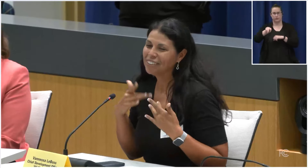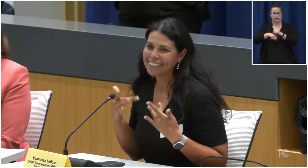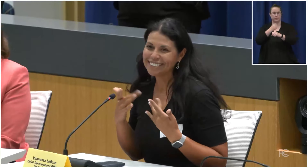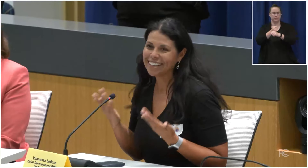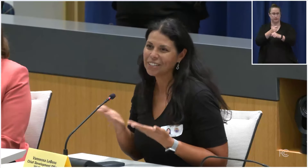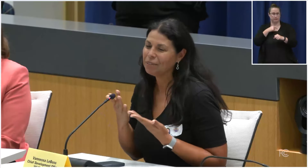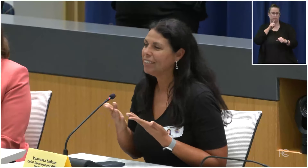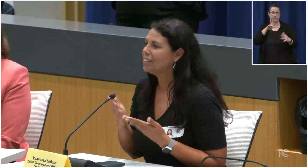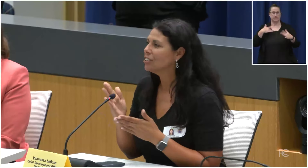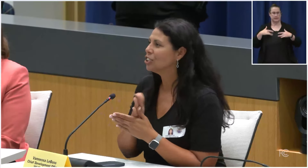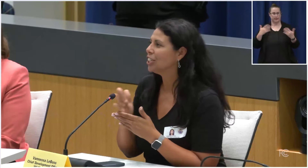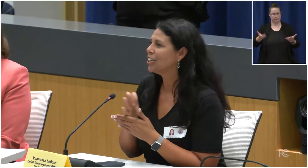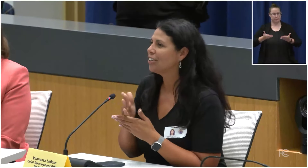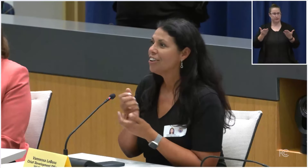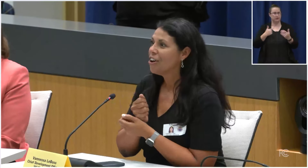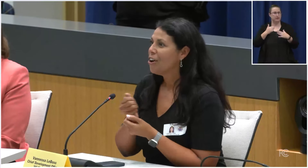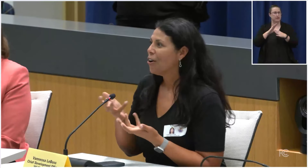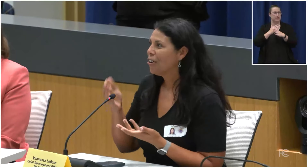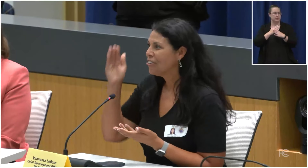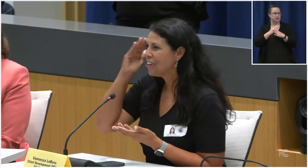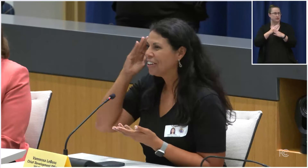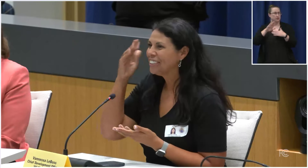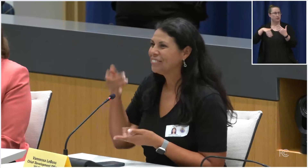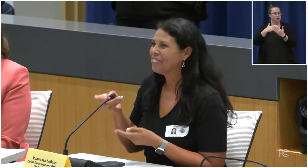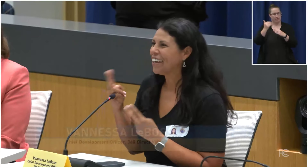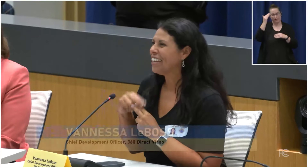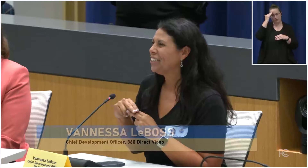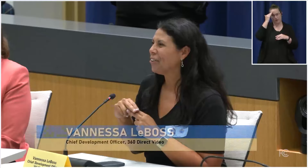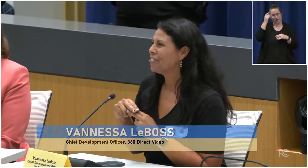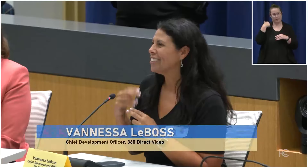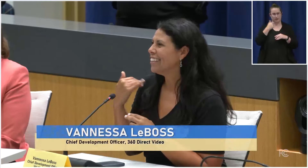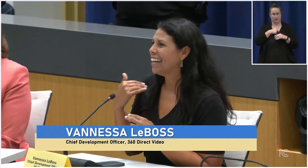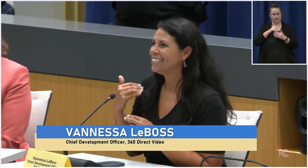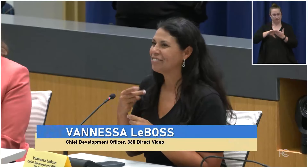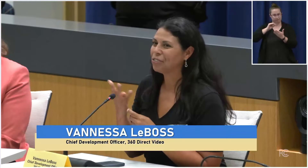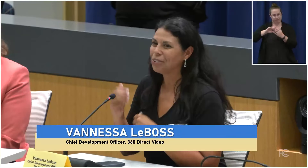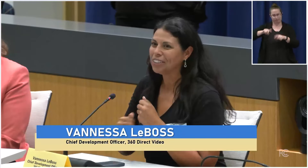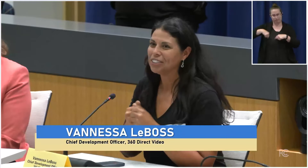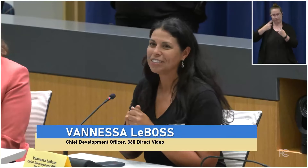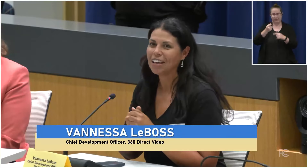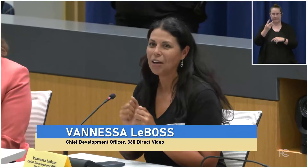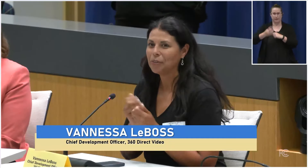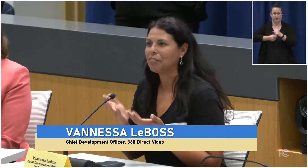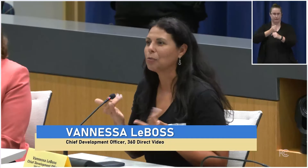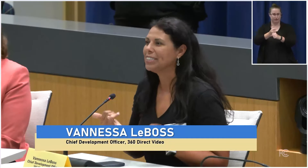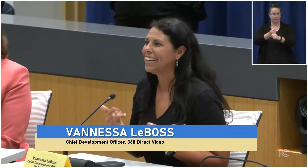DIRECT VIDEO. I'VE WORKED IN AND AROUND THE DEAF COMMUNITY FOR ABOUT 22 YEARS.